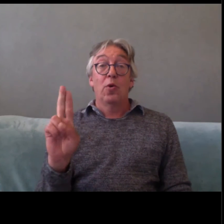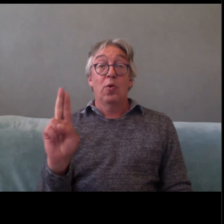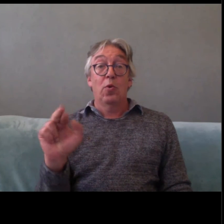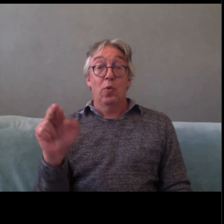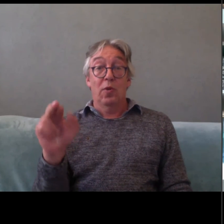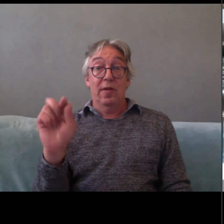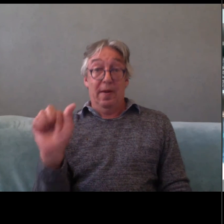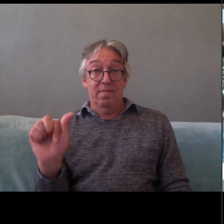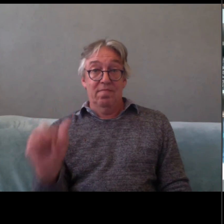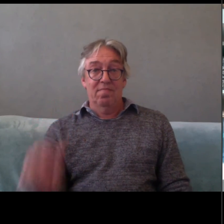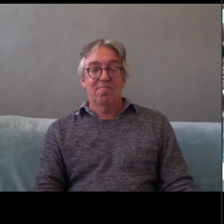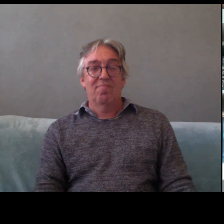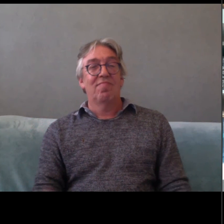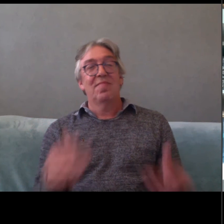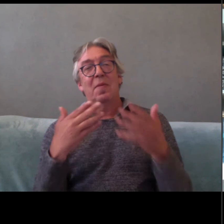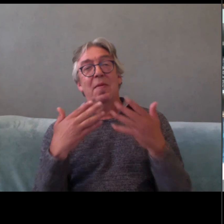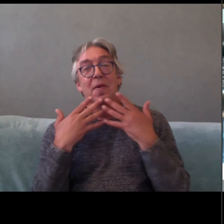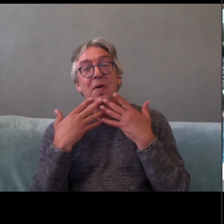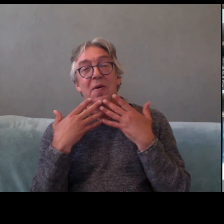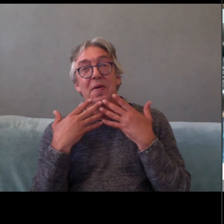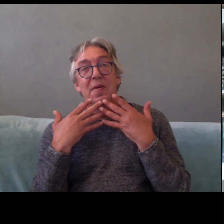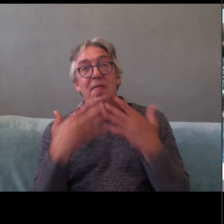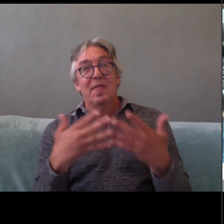Thank you so much. Thank you for the question.